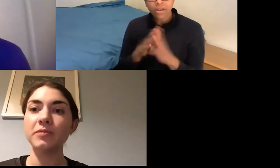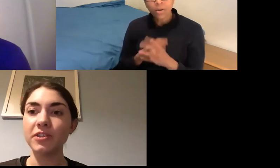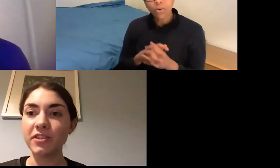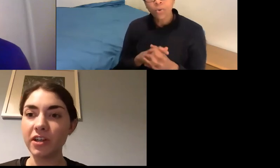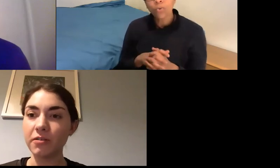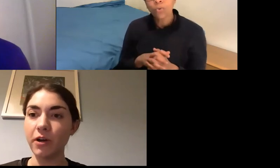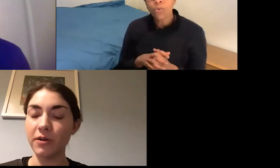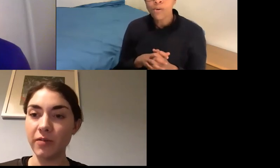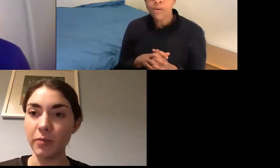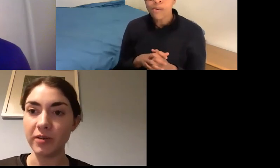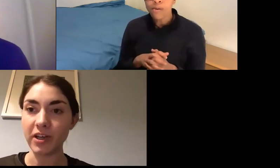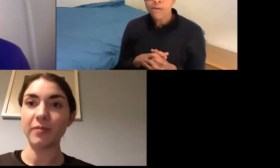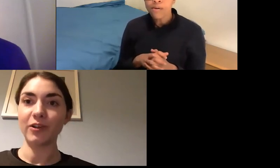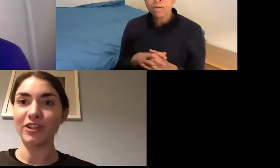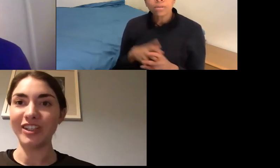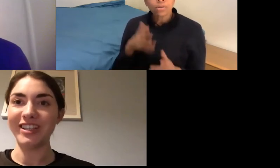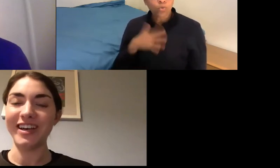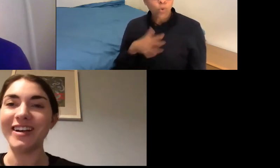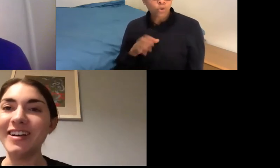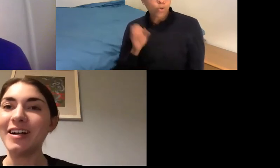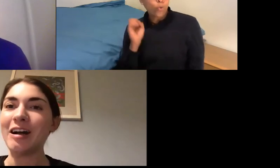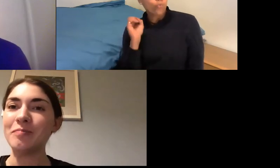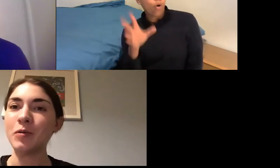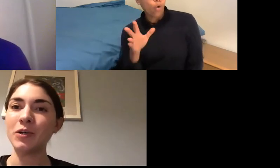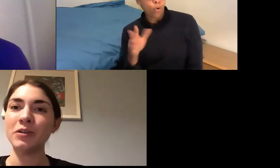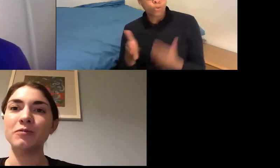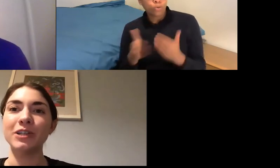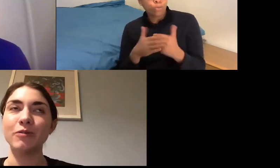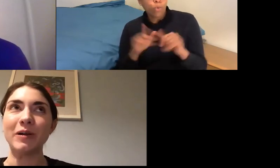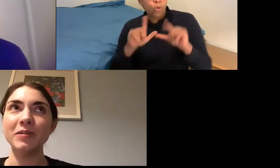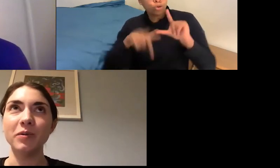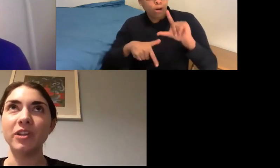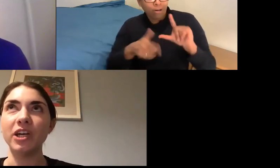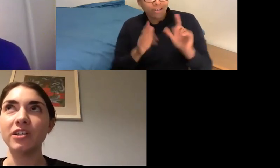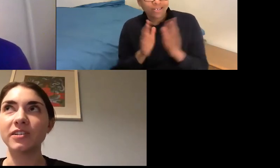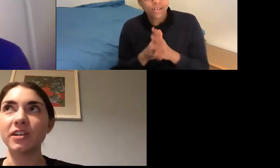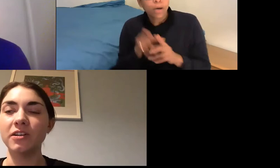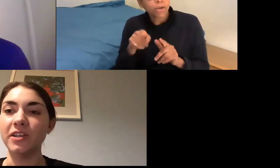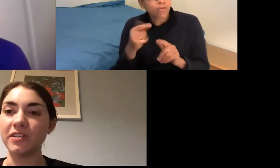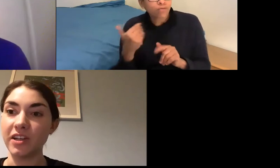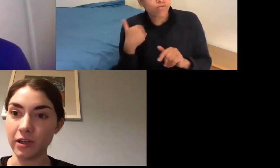just throw another bit of terminology in that. And, but what you've really reminded me of, there is kind of this idea